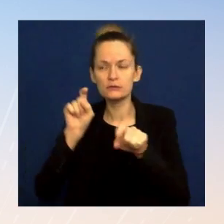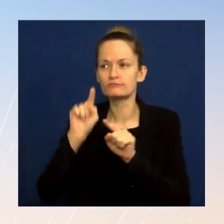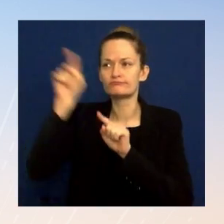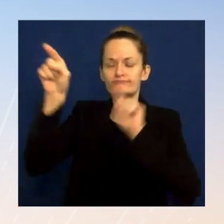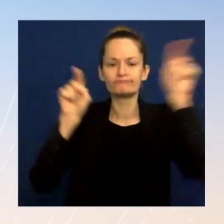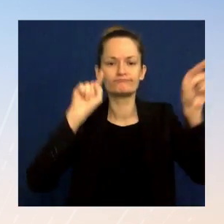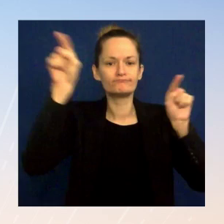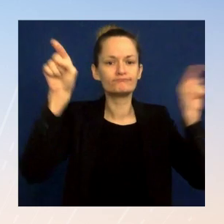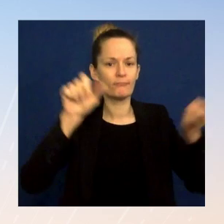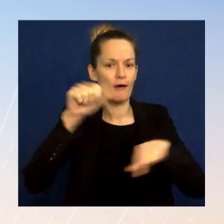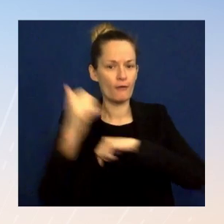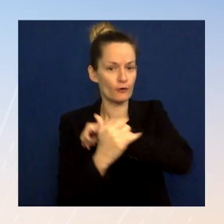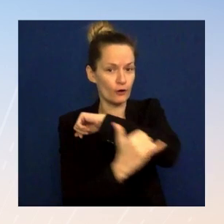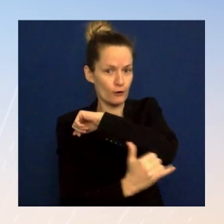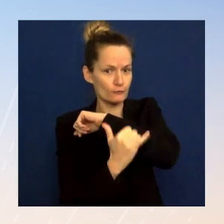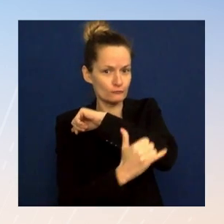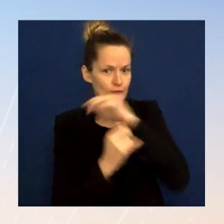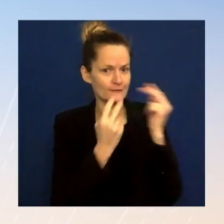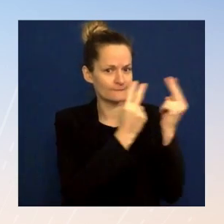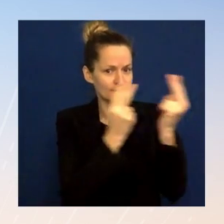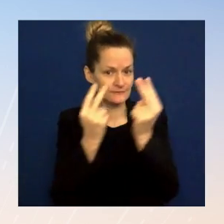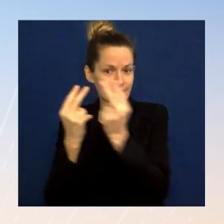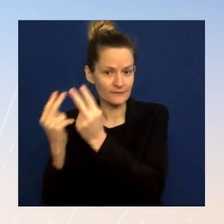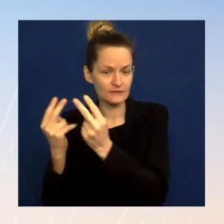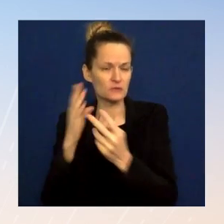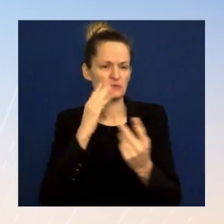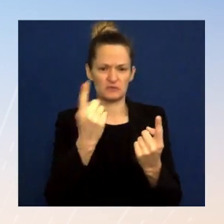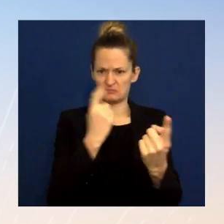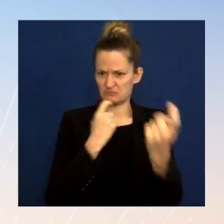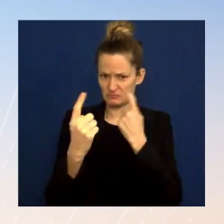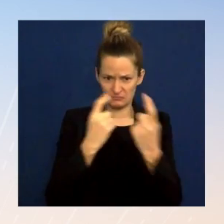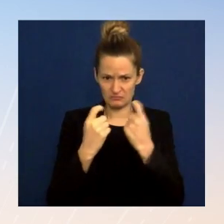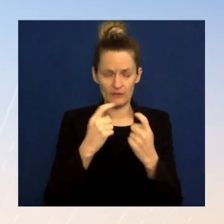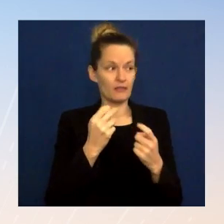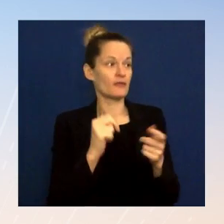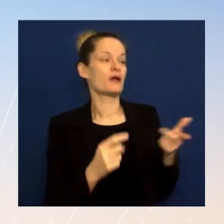or as long as you guys would like to do a briefing -- after that. With that, I'll turn it over to Jake.